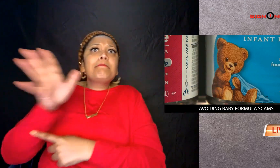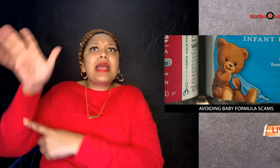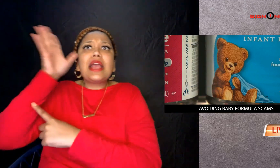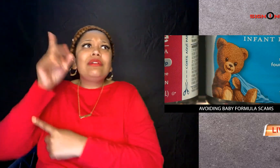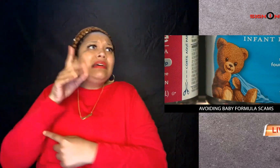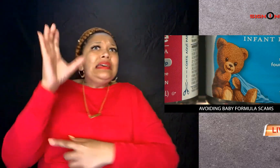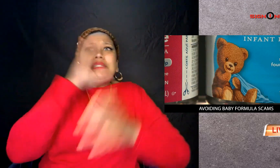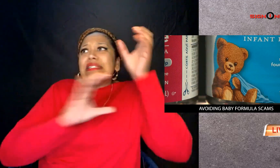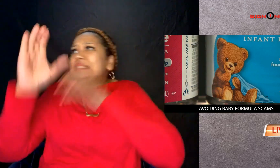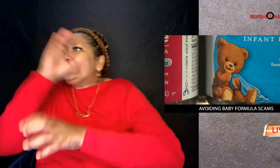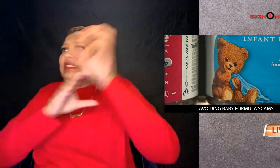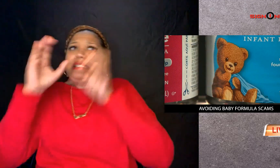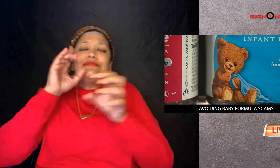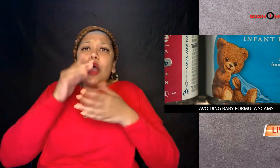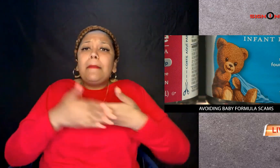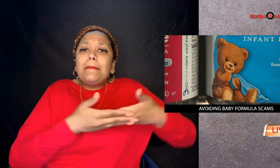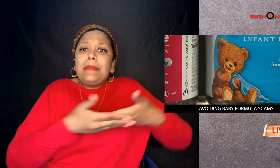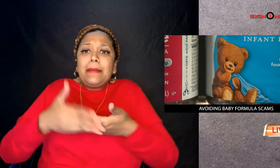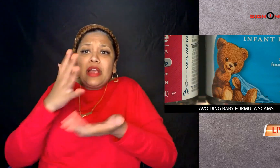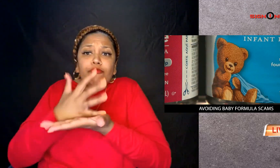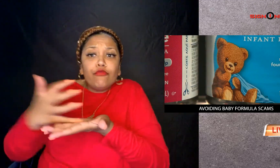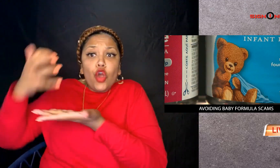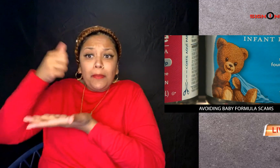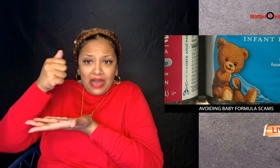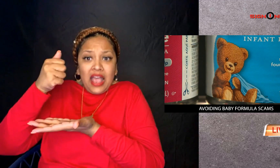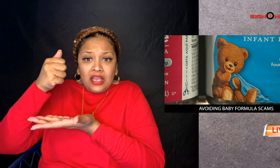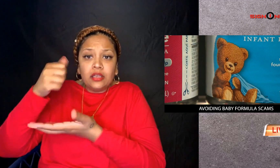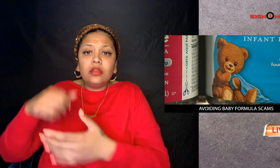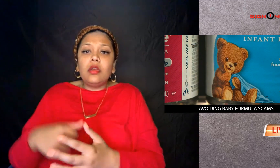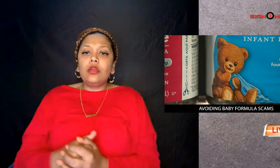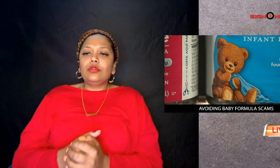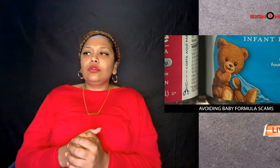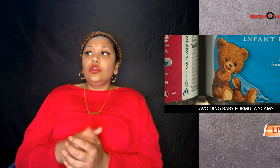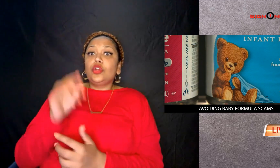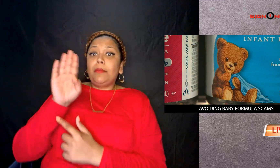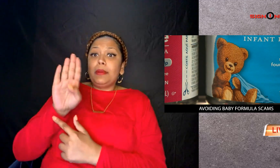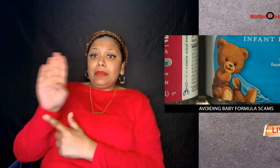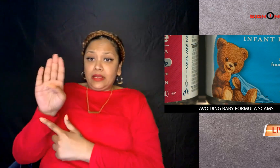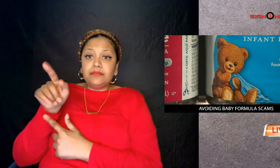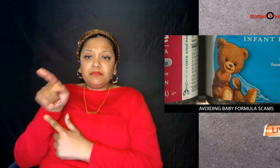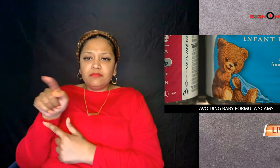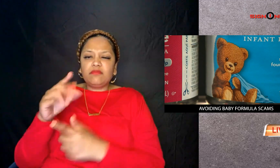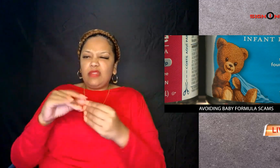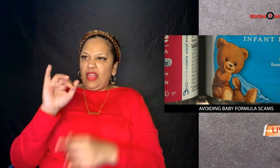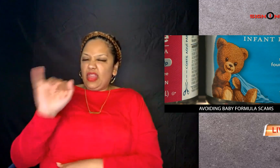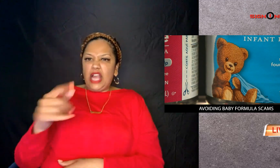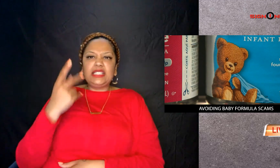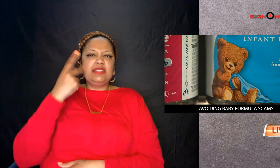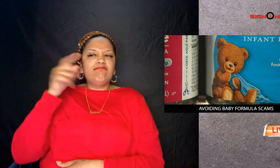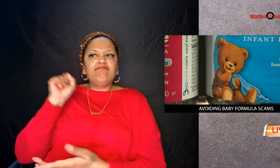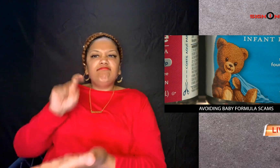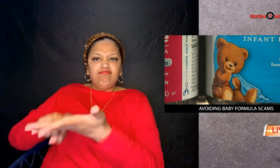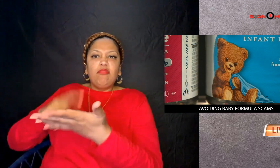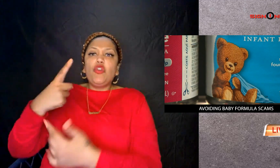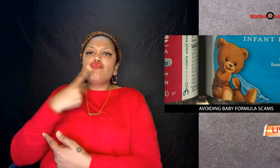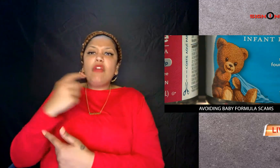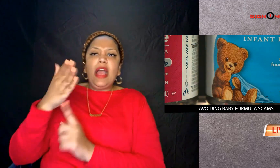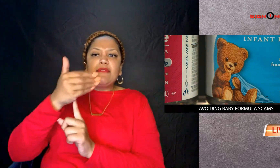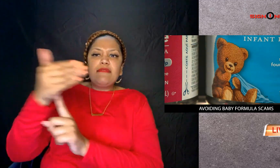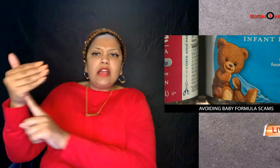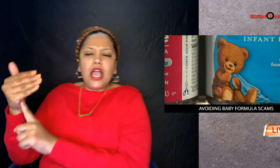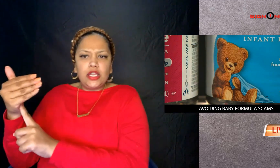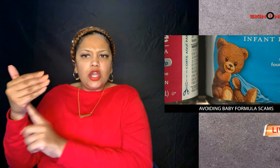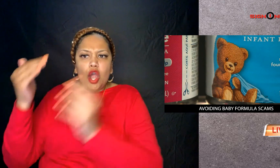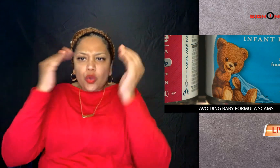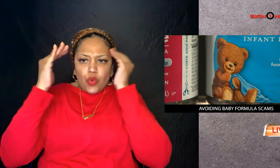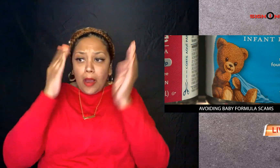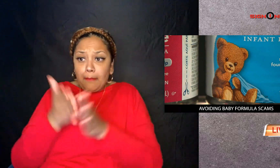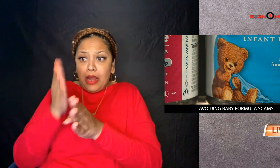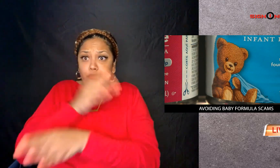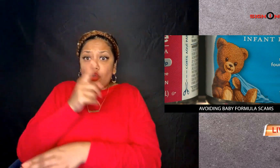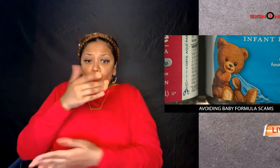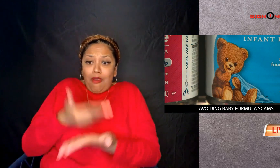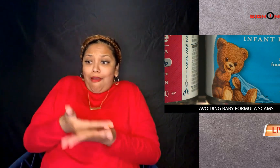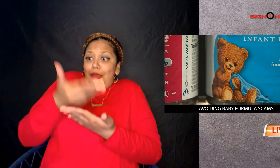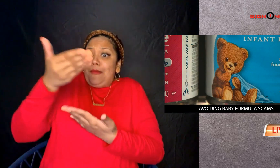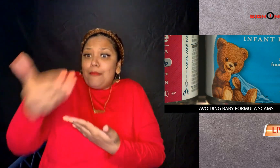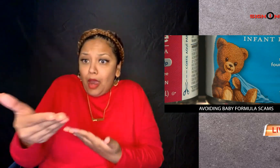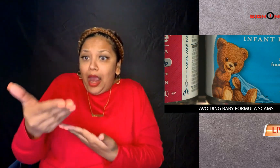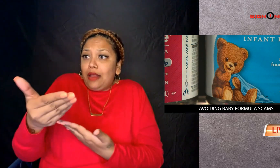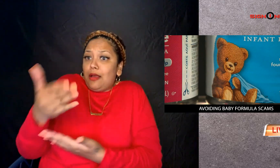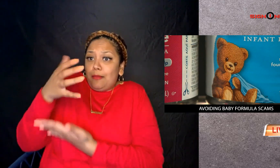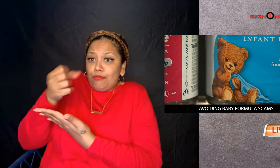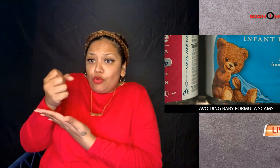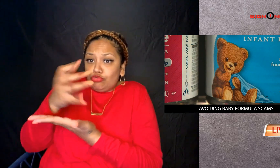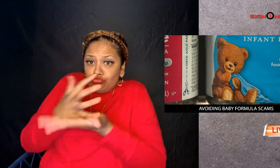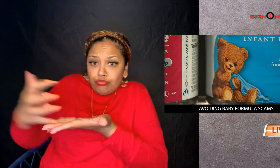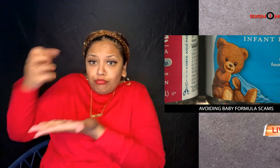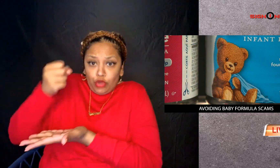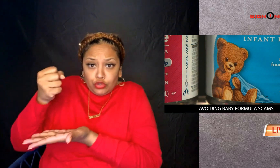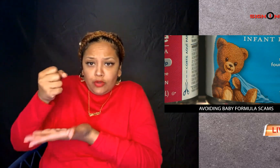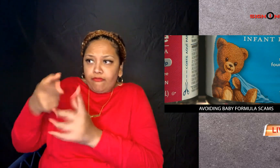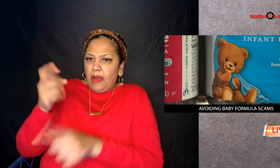looking to take advantage of parents scrambling to find baby formula